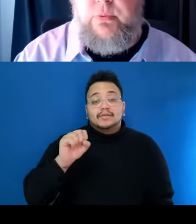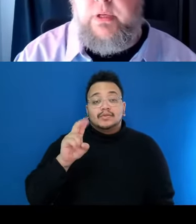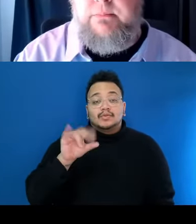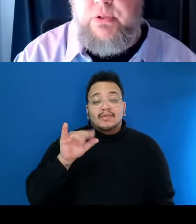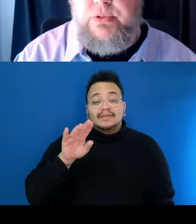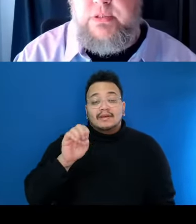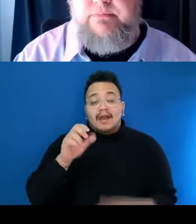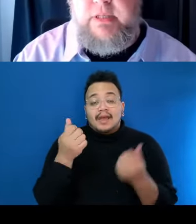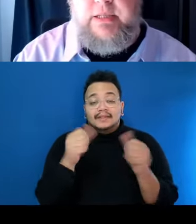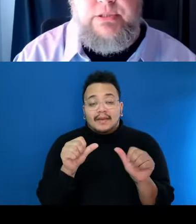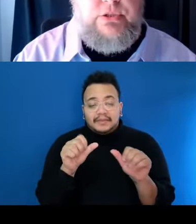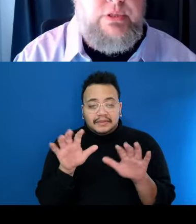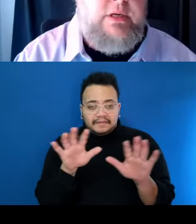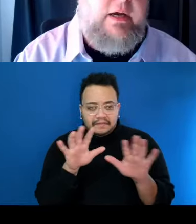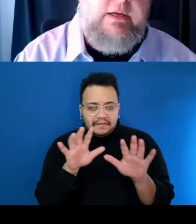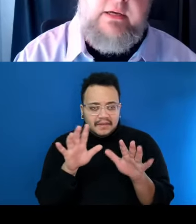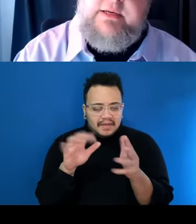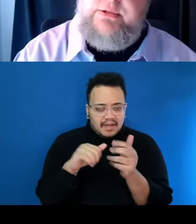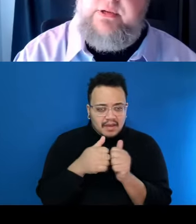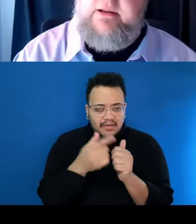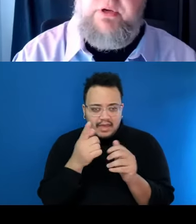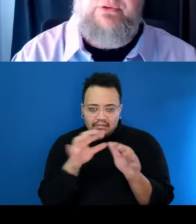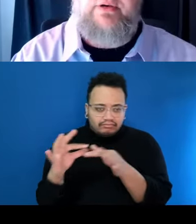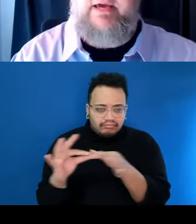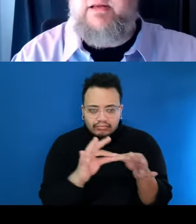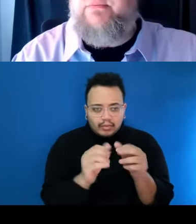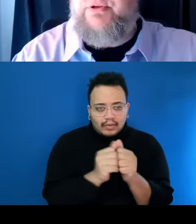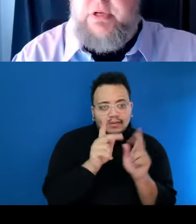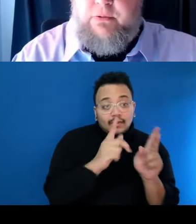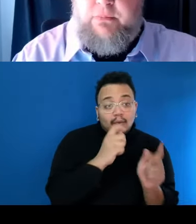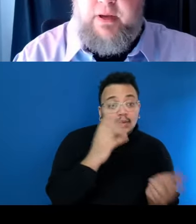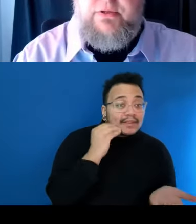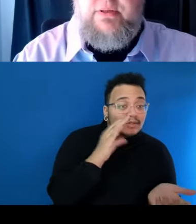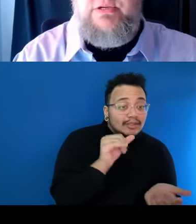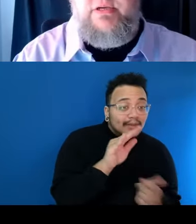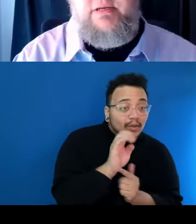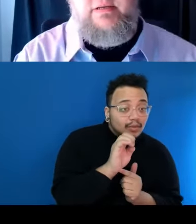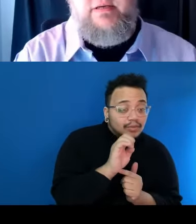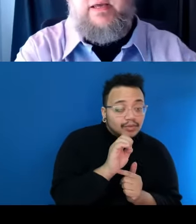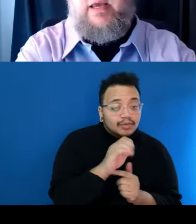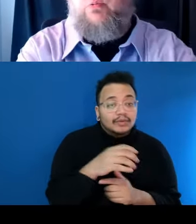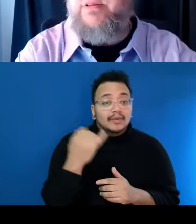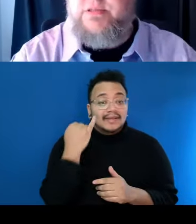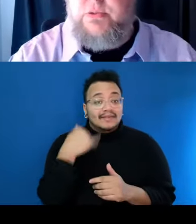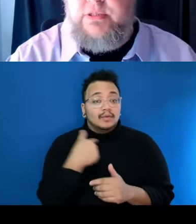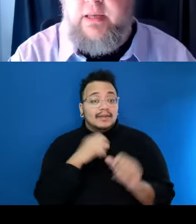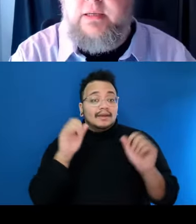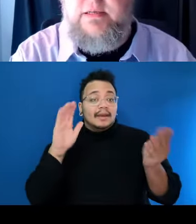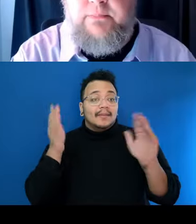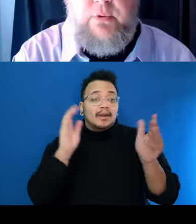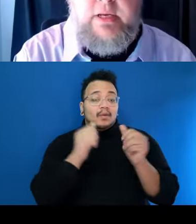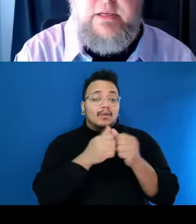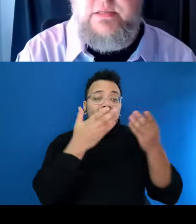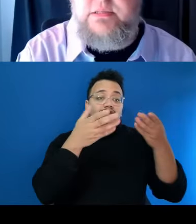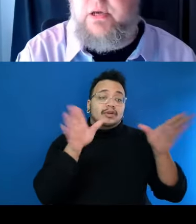between abuse and suicide. So again, we can look at kind of the general population and what the suicide attempt rate is.